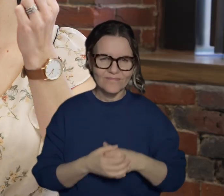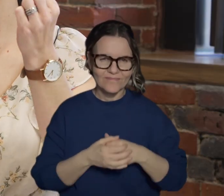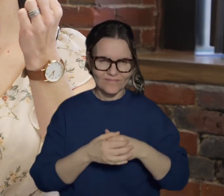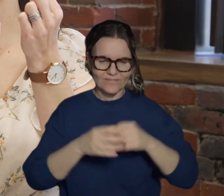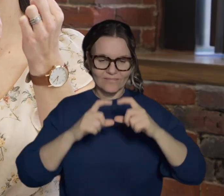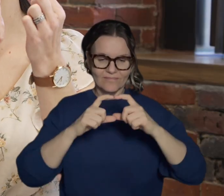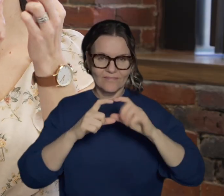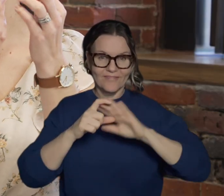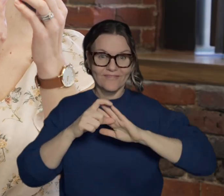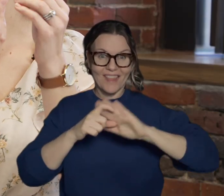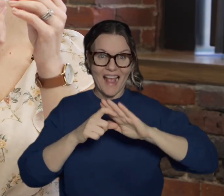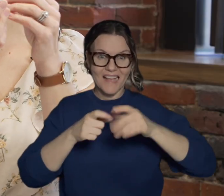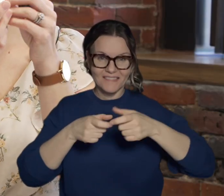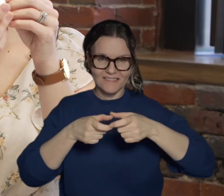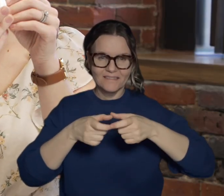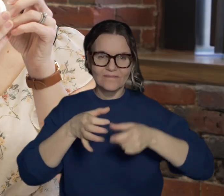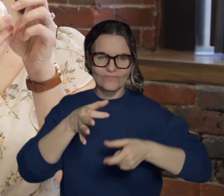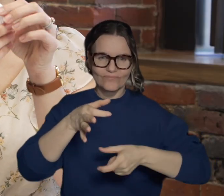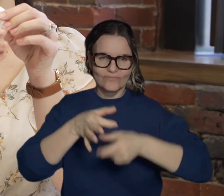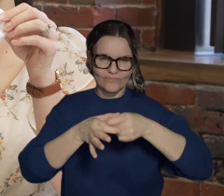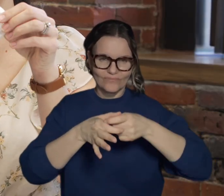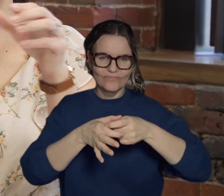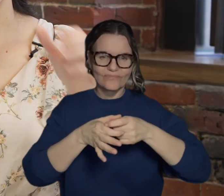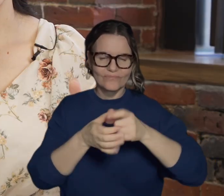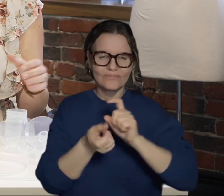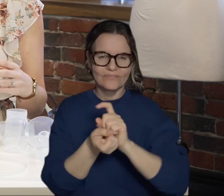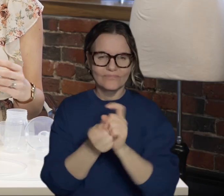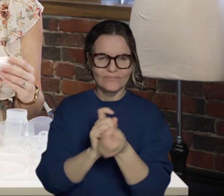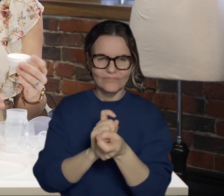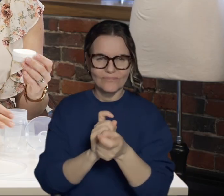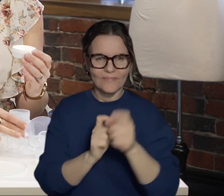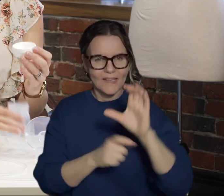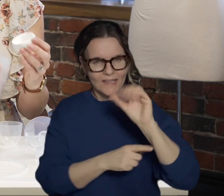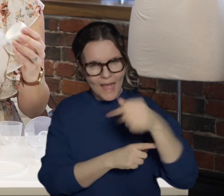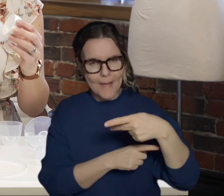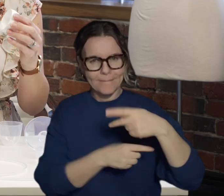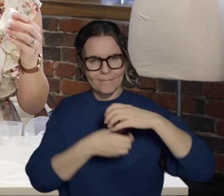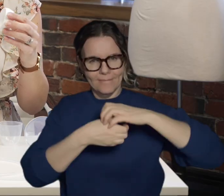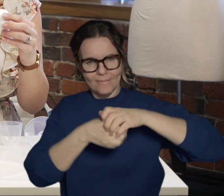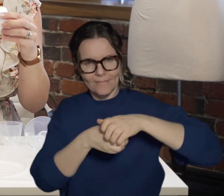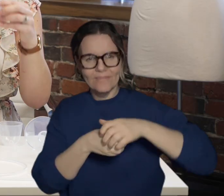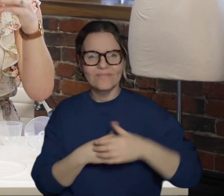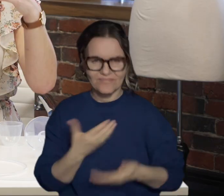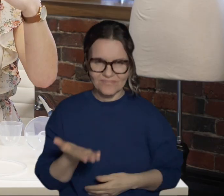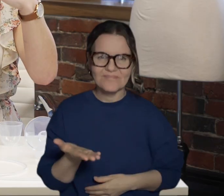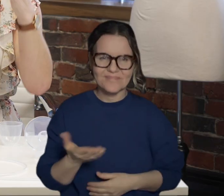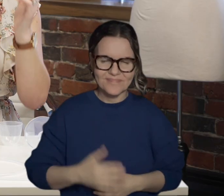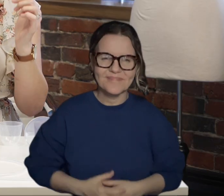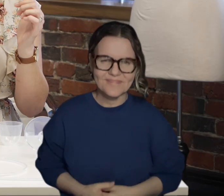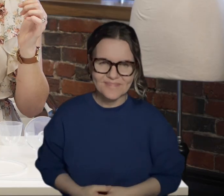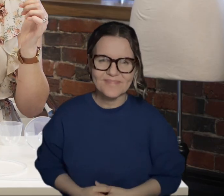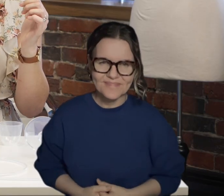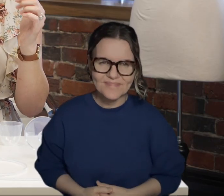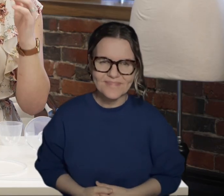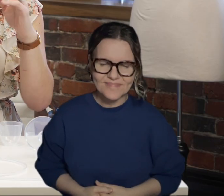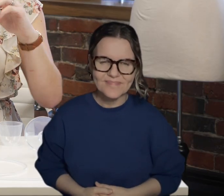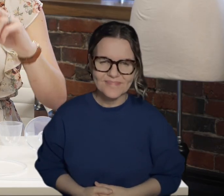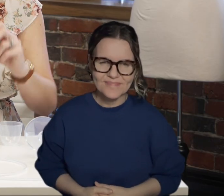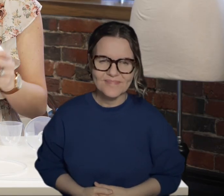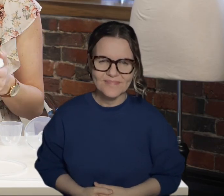disc with the handle comes into play that is so that you can use it as a storage bottle as see so